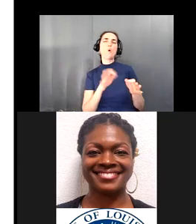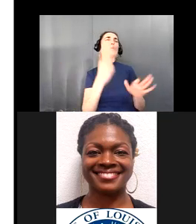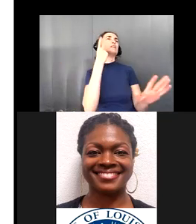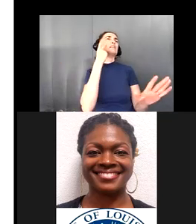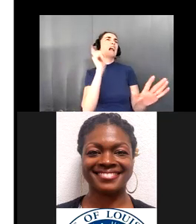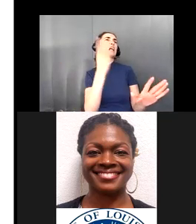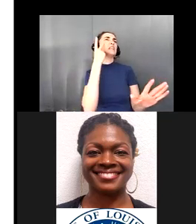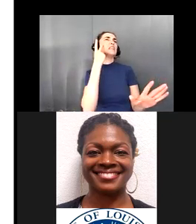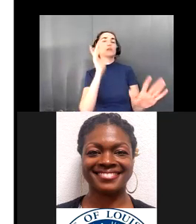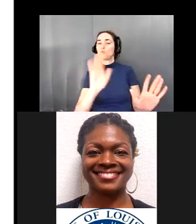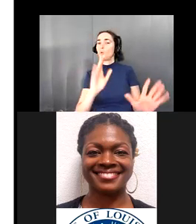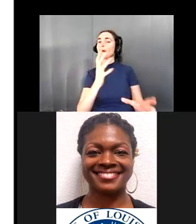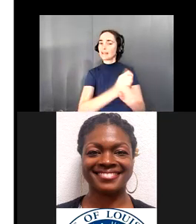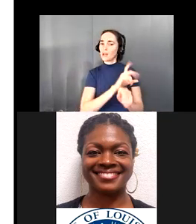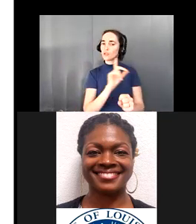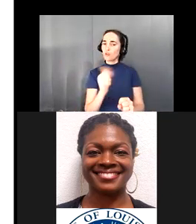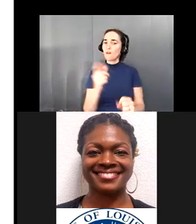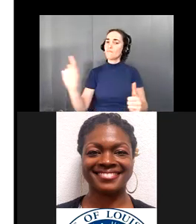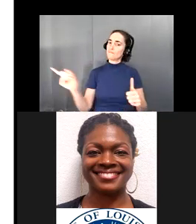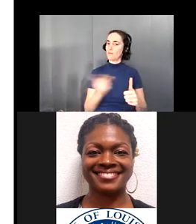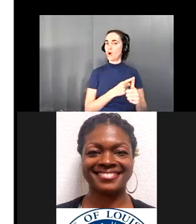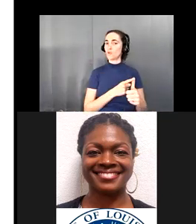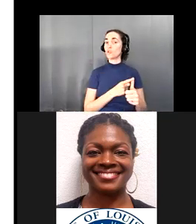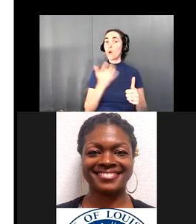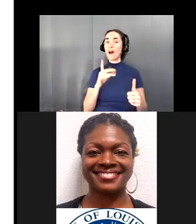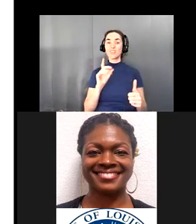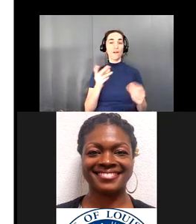16:20:59 Let's get the canines out first, because I can locate a lot quicker than humans